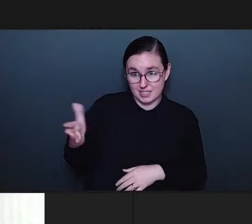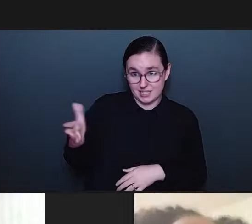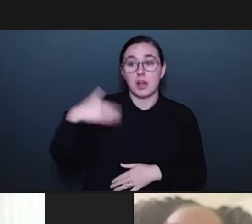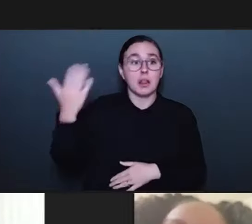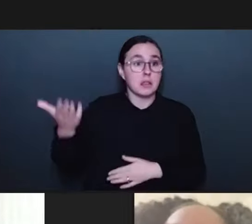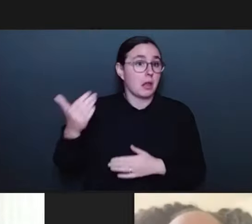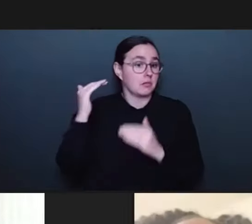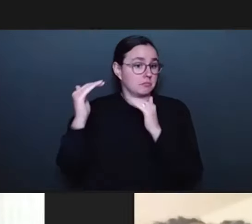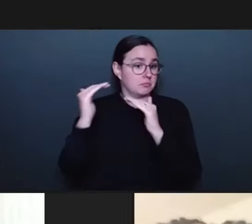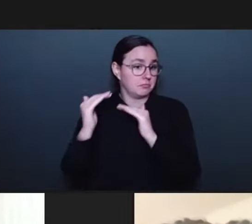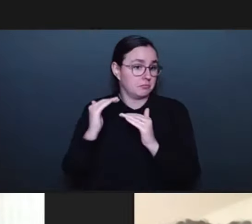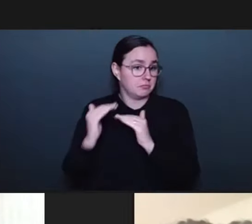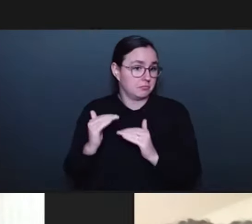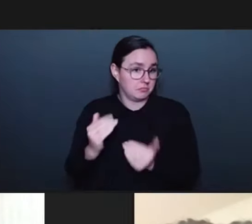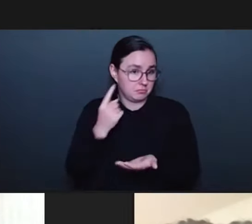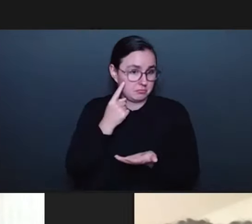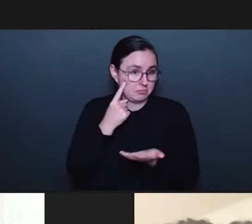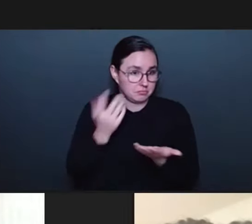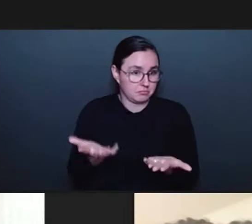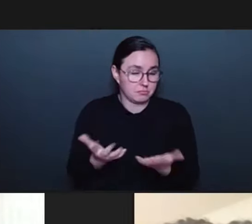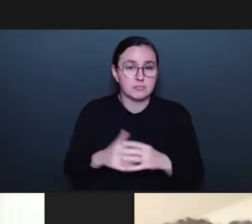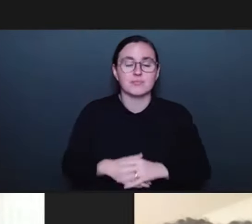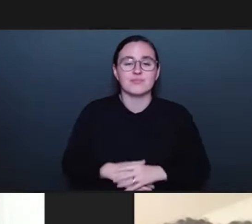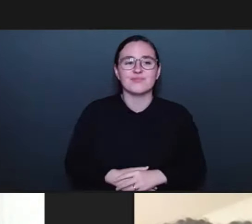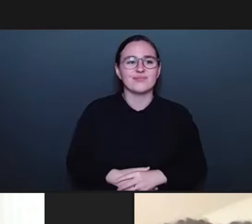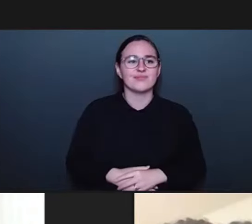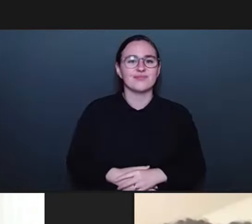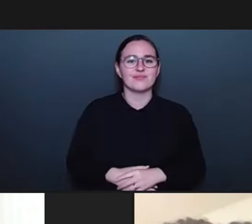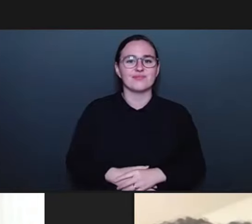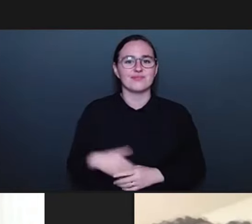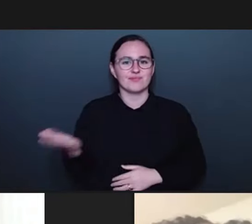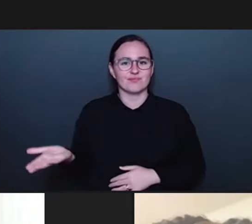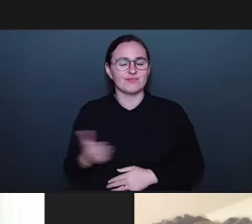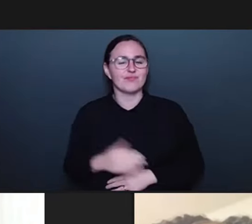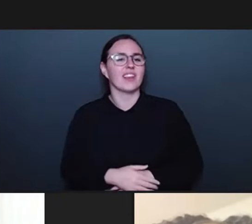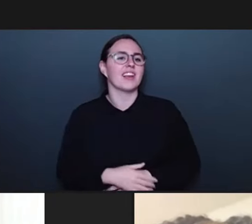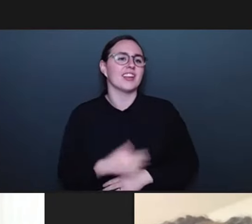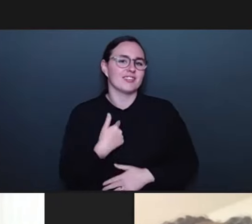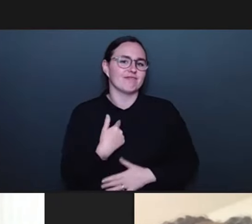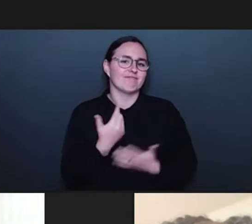let me just say what an honor it is to be here with you and to have a discussion on climate